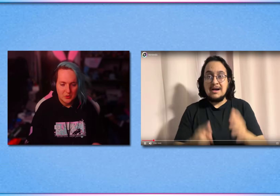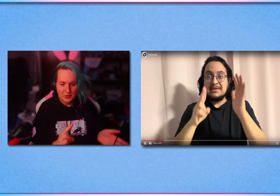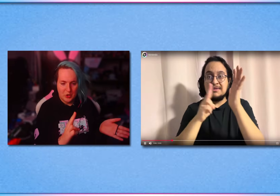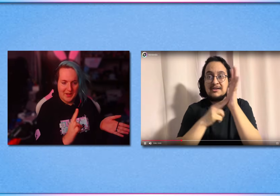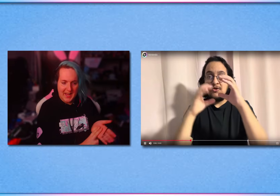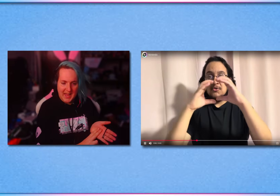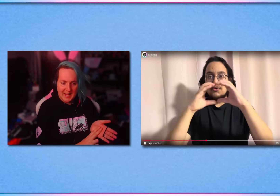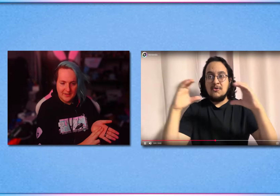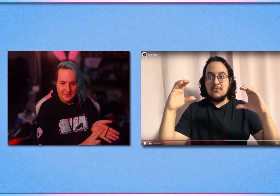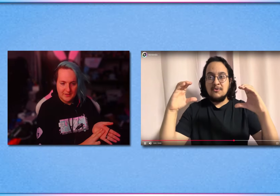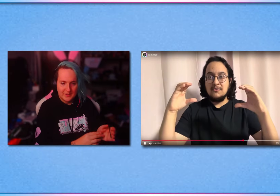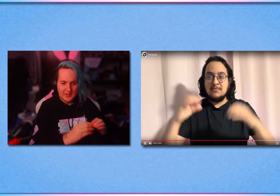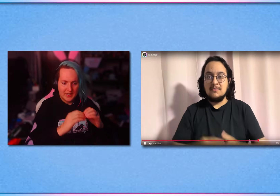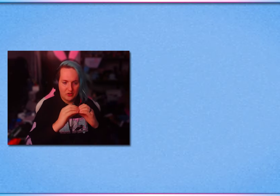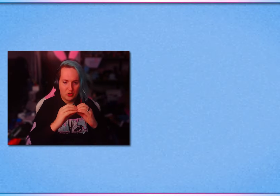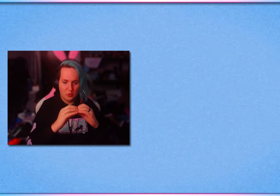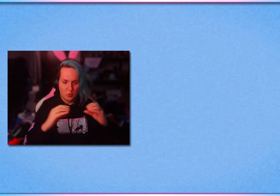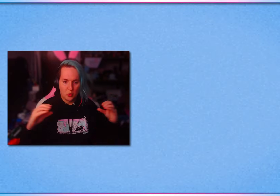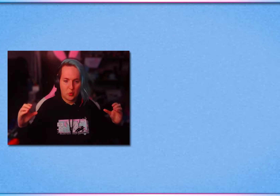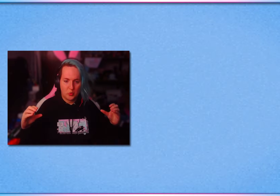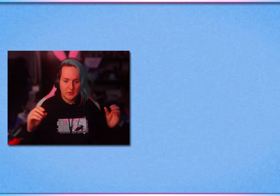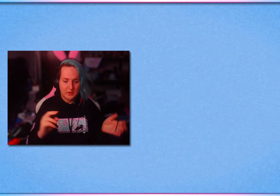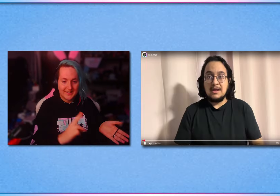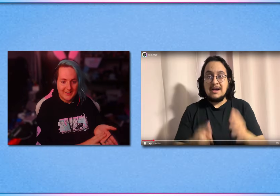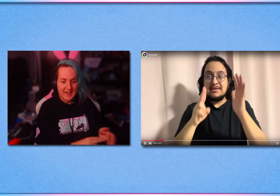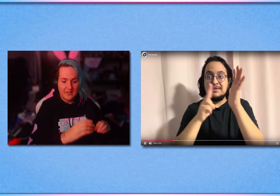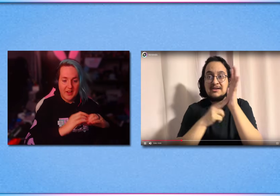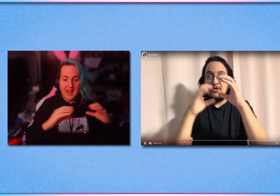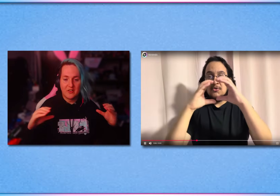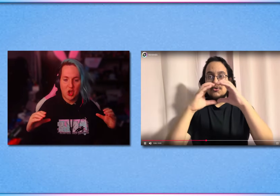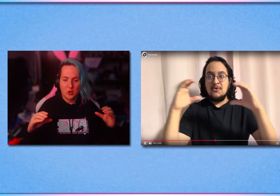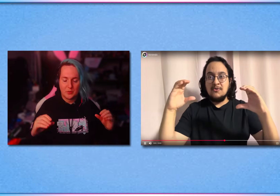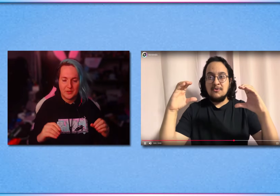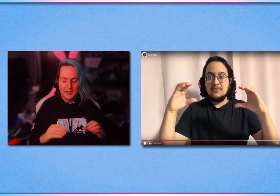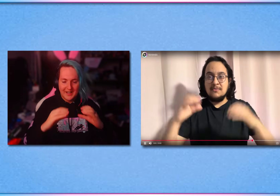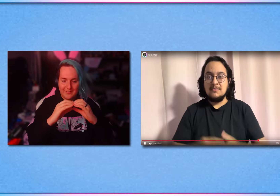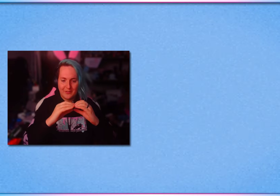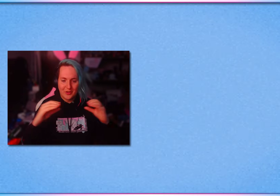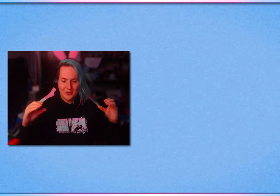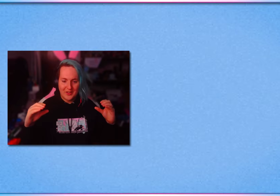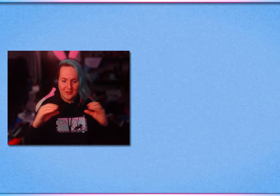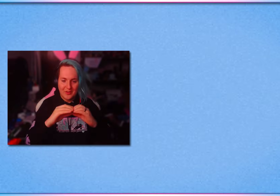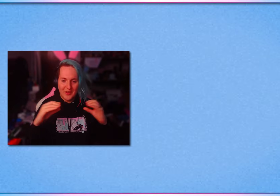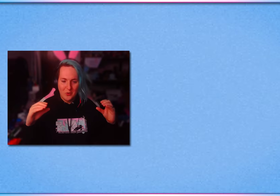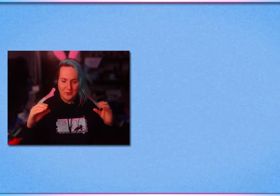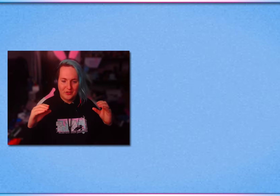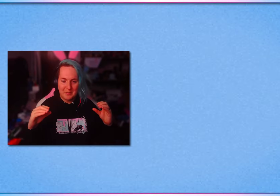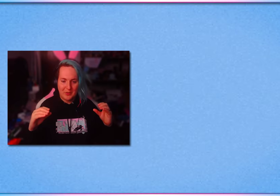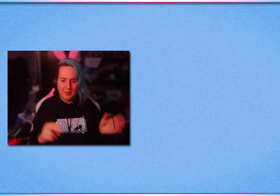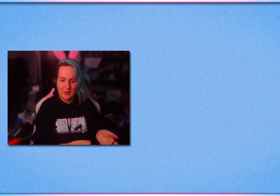We're doing N, into Nintendo. It's the oval shape of the logo.